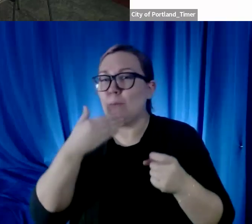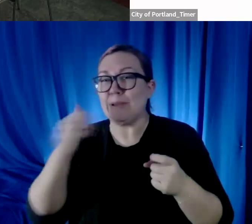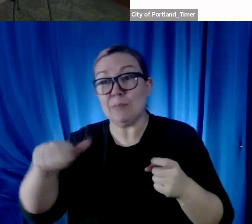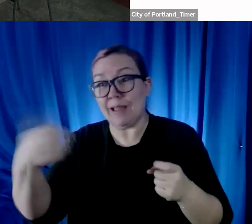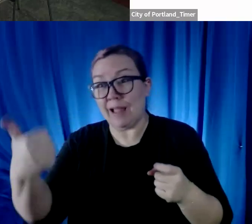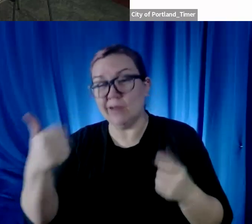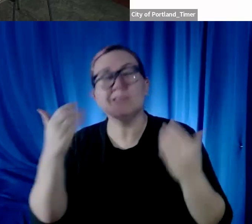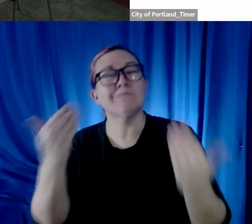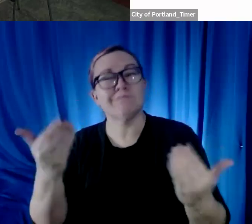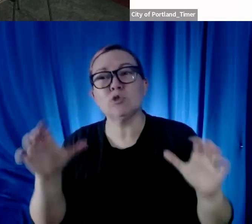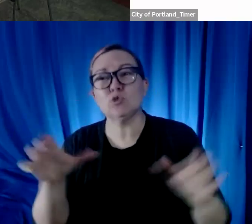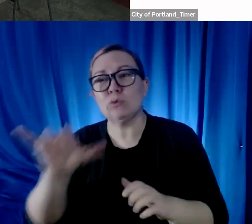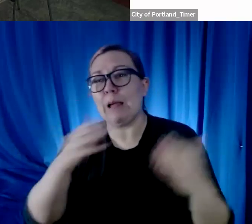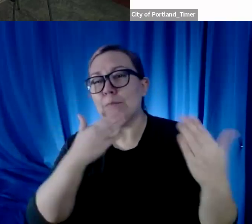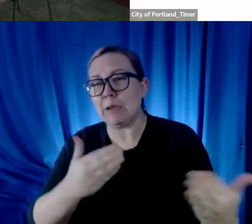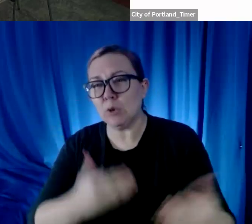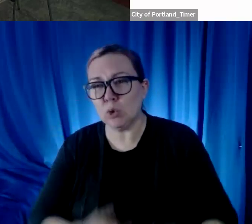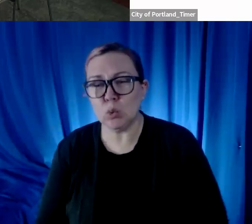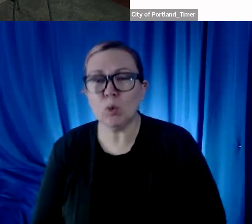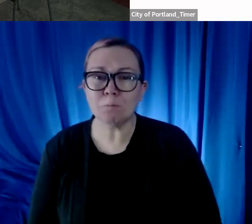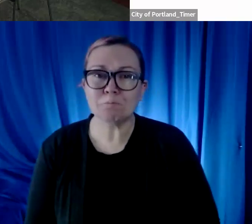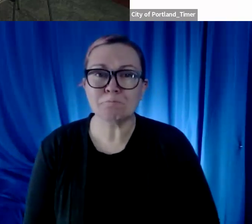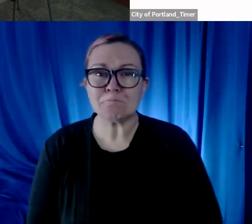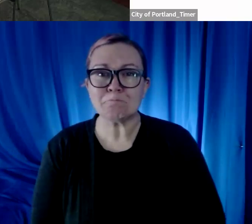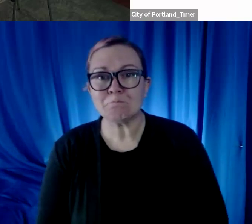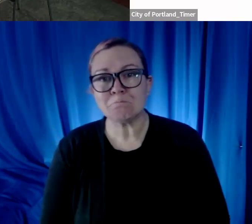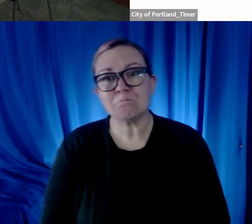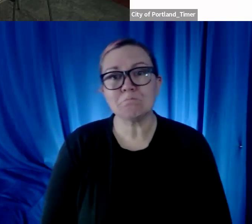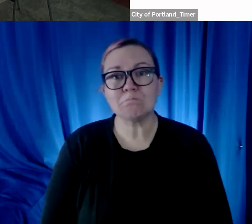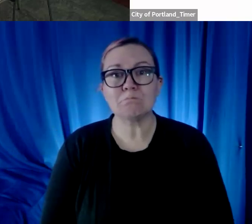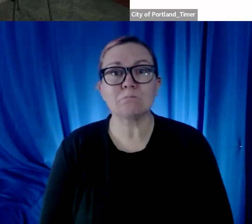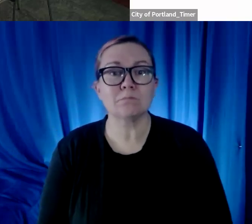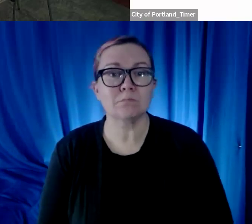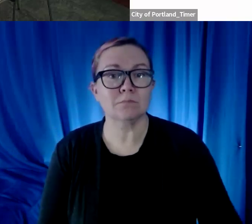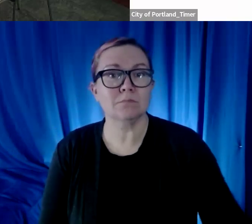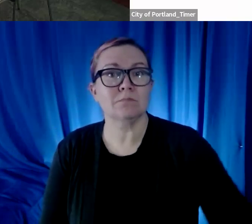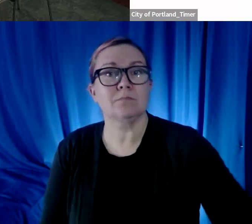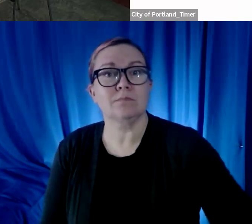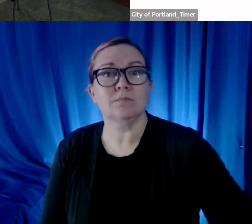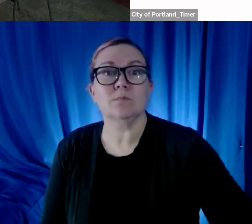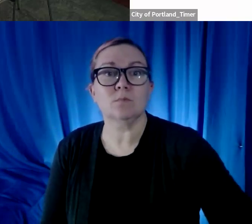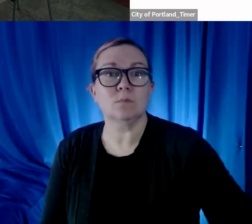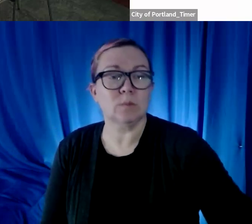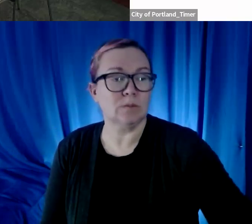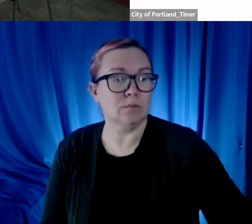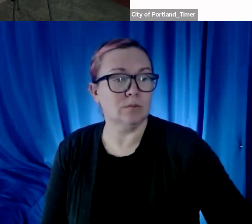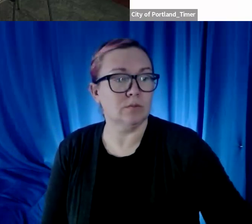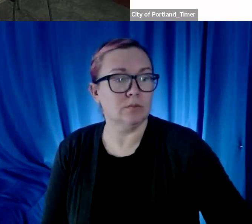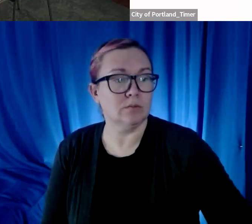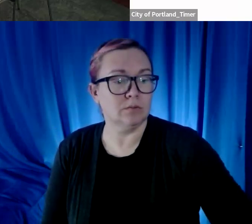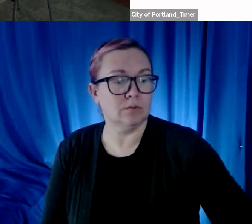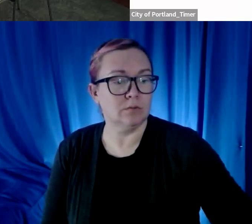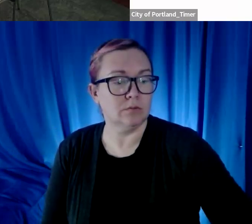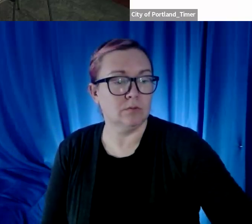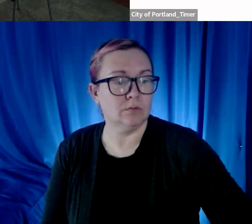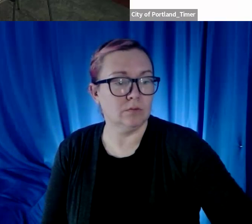Let's do it. Thank you.